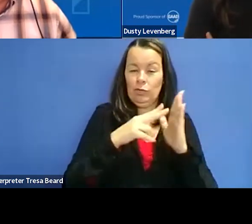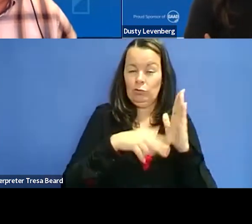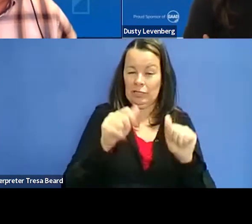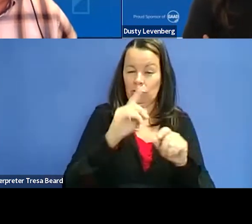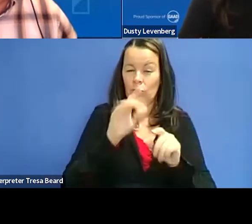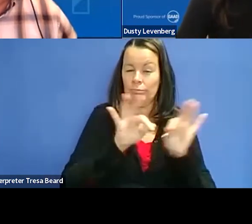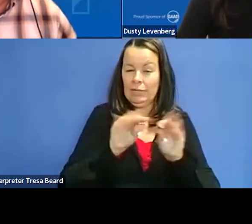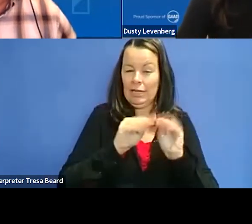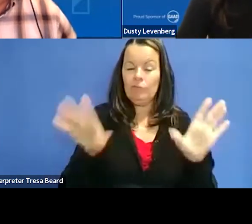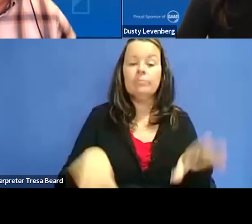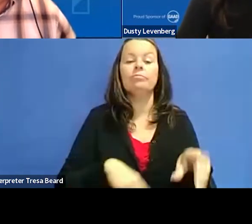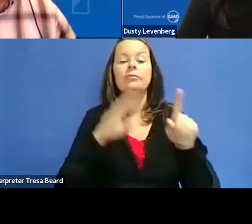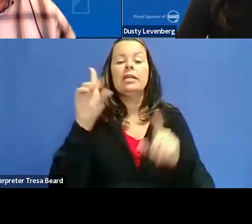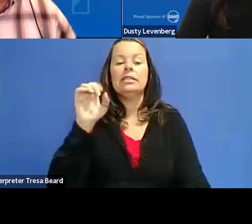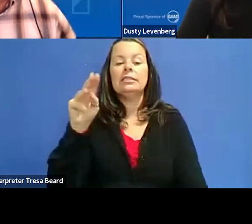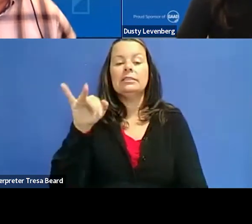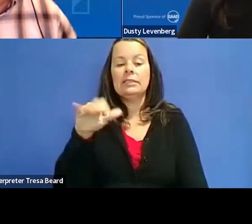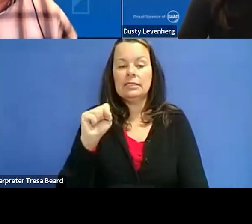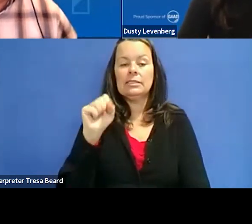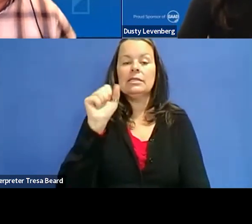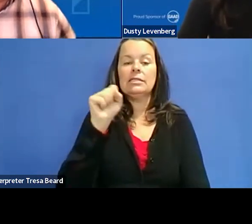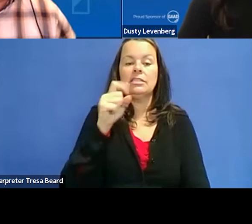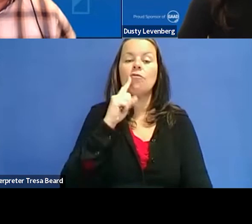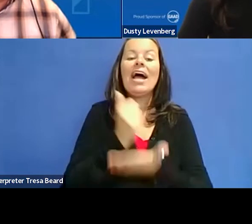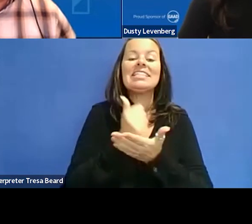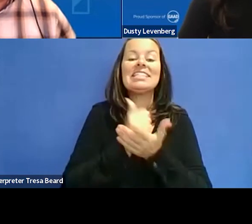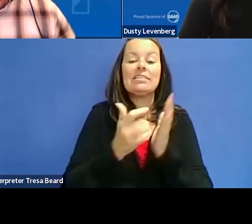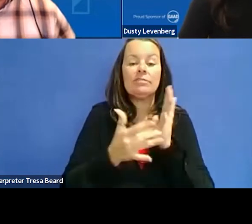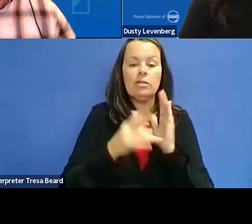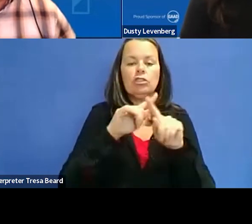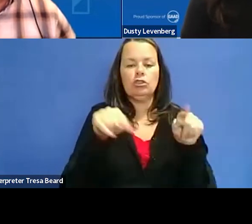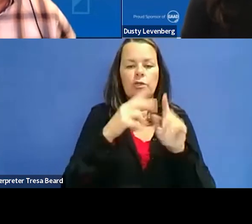The assistive technology itself was only screen readers. Usability testing is screen readers.